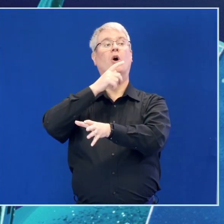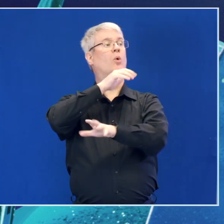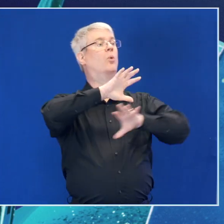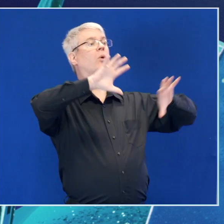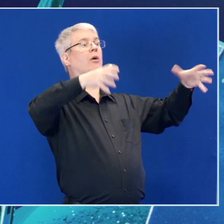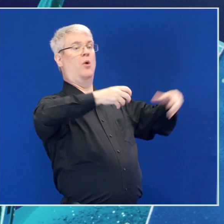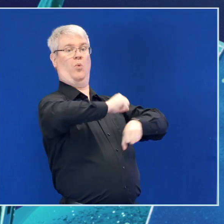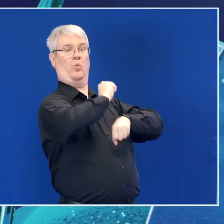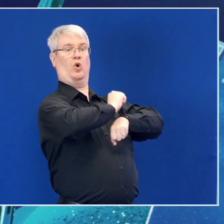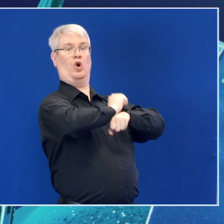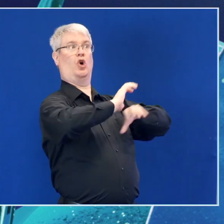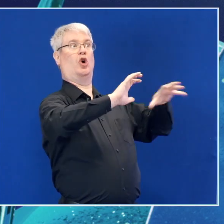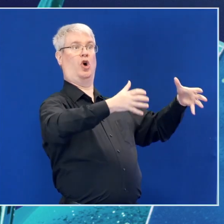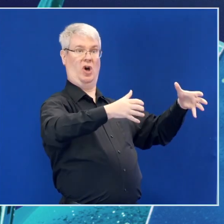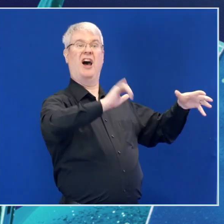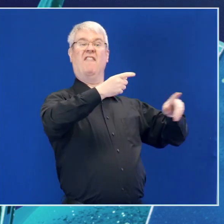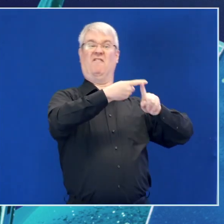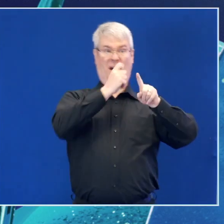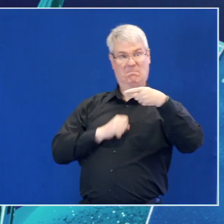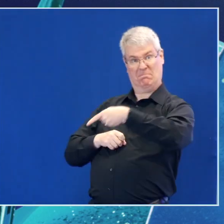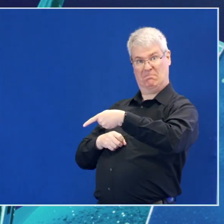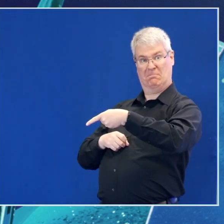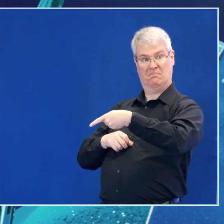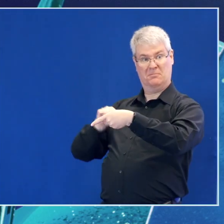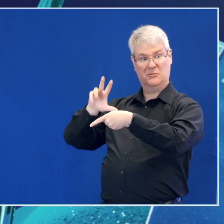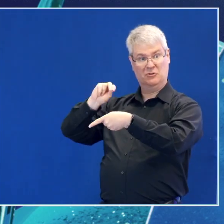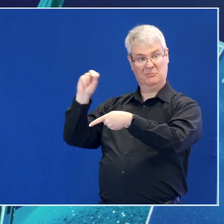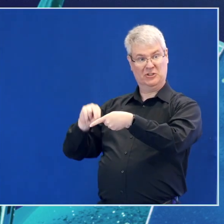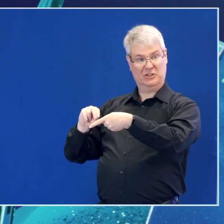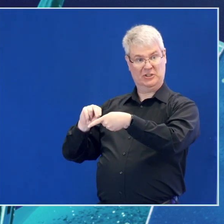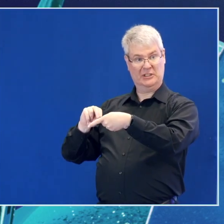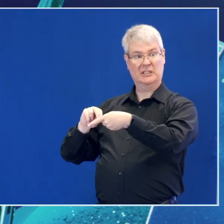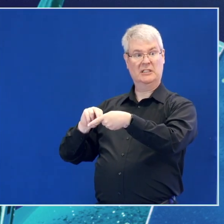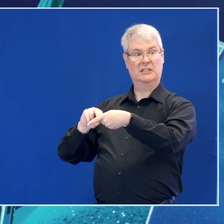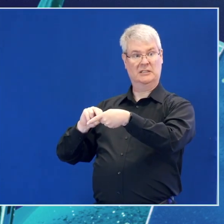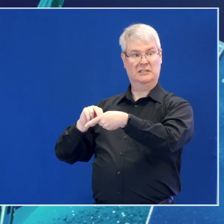So this incoming generation is unique because over half,